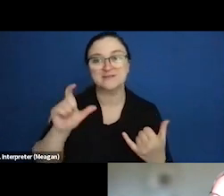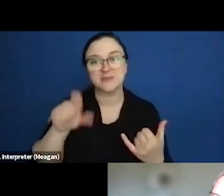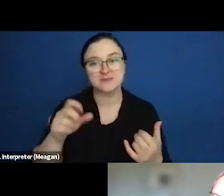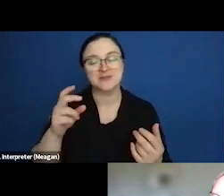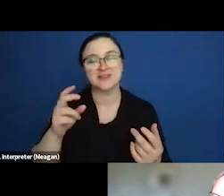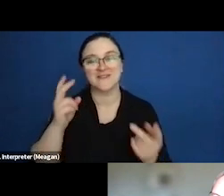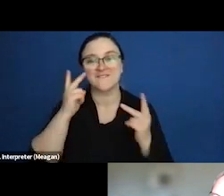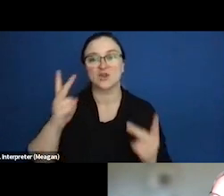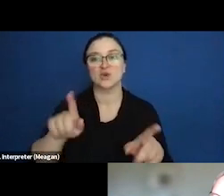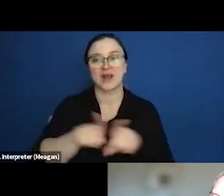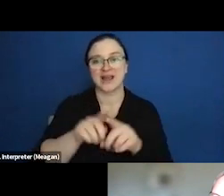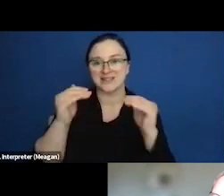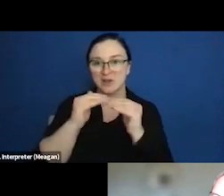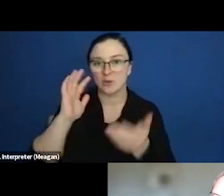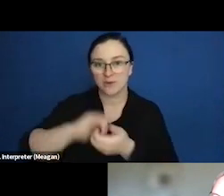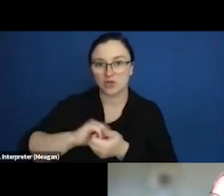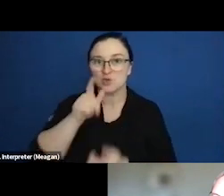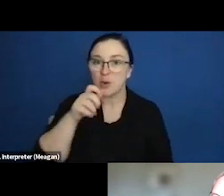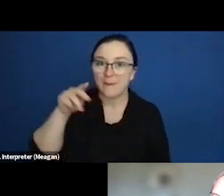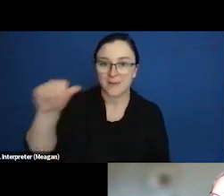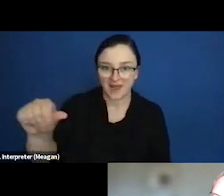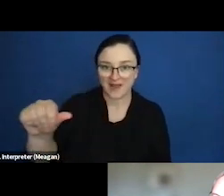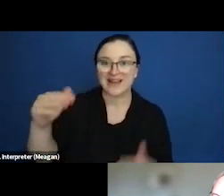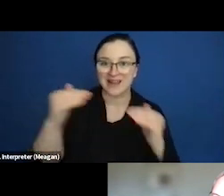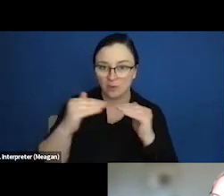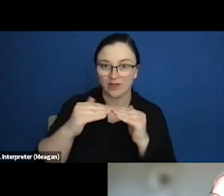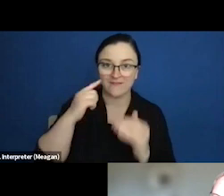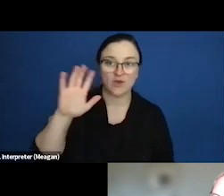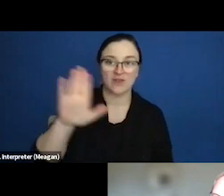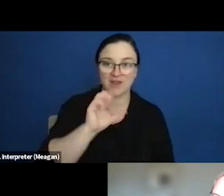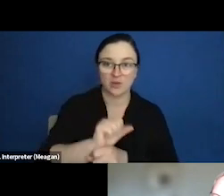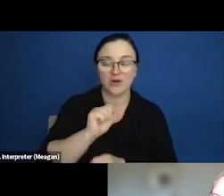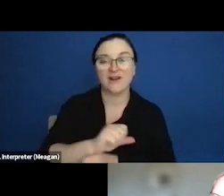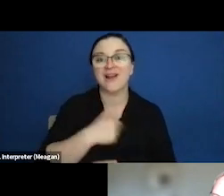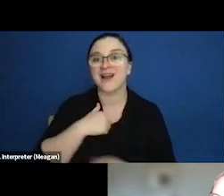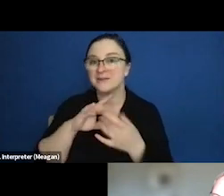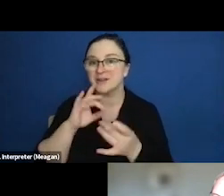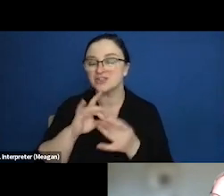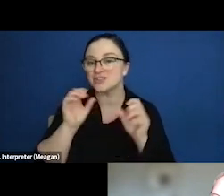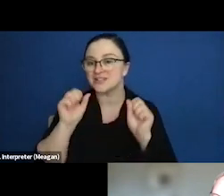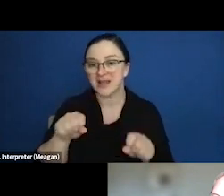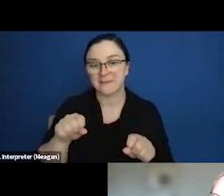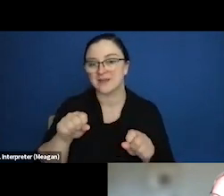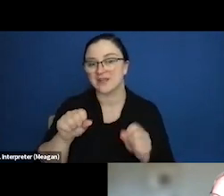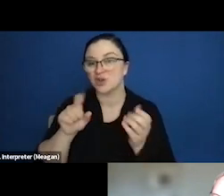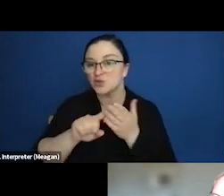who are paid equably for their work. As mentioned earlier, they can be reviewed as research contributors,